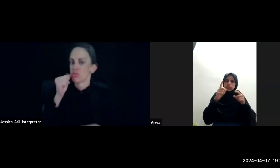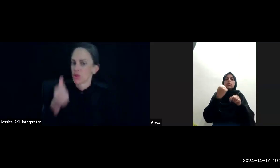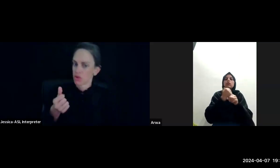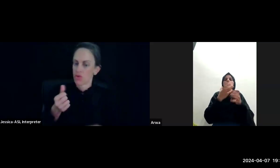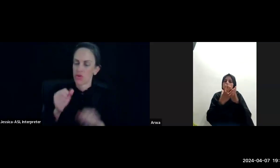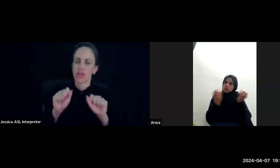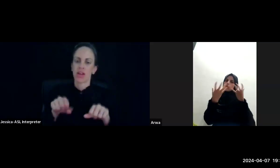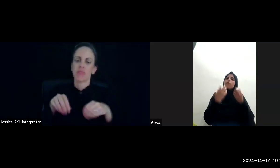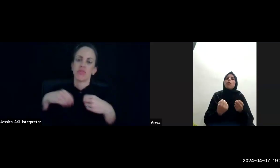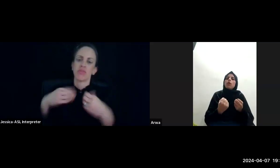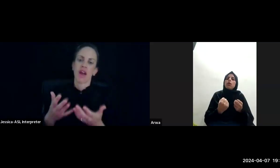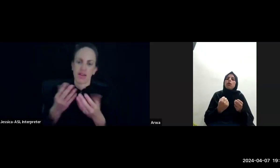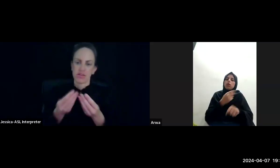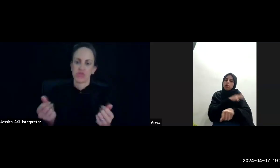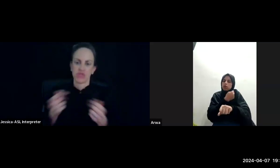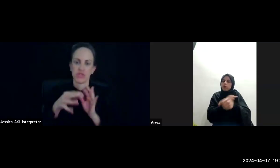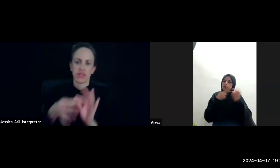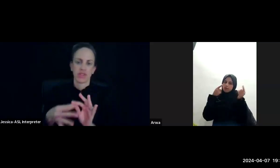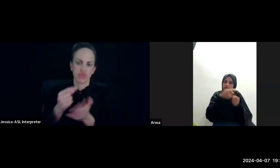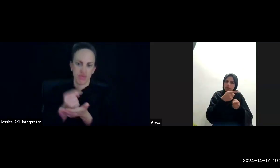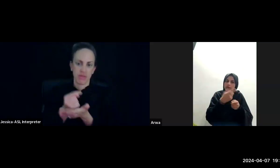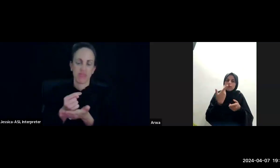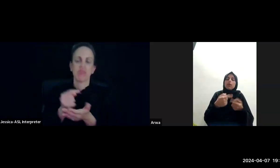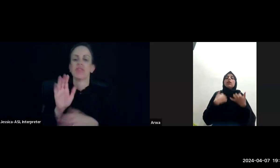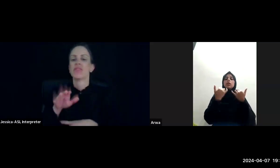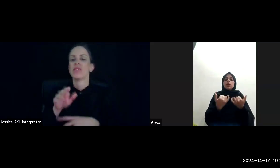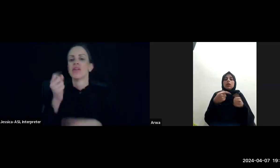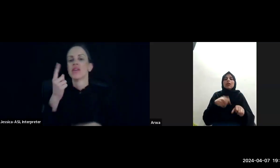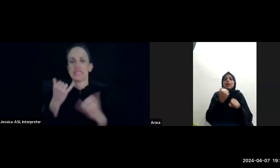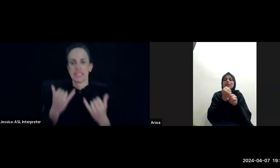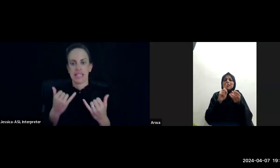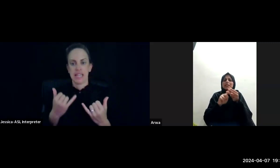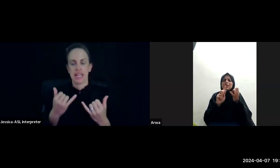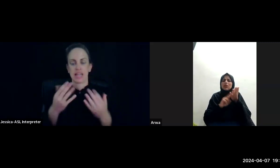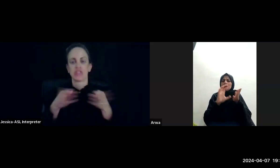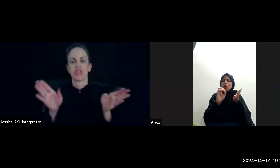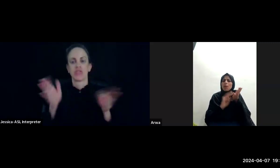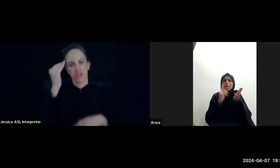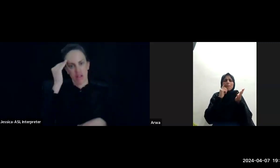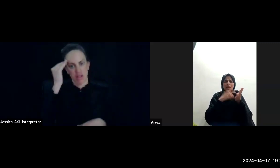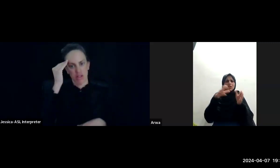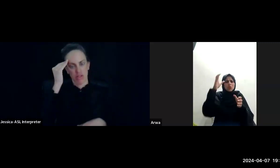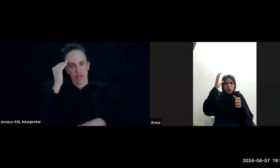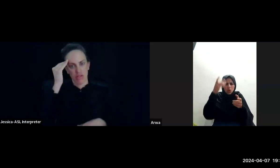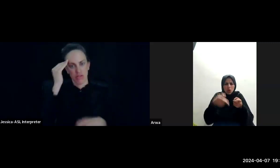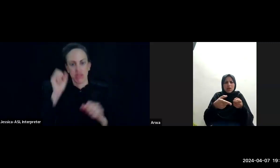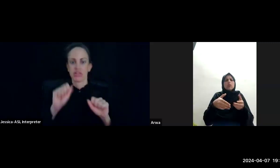of treatment. But today the genomic knowledge can give you many solutions as I told you